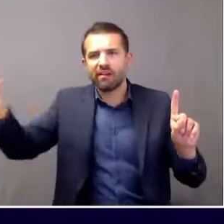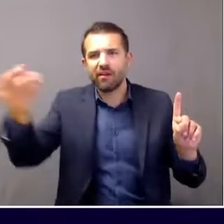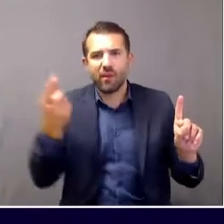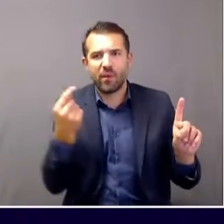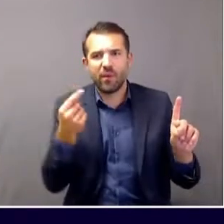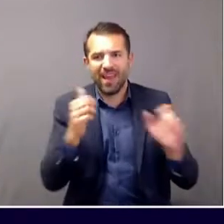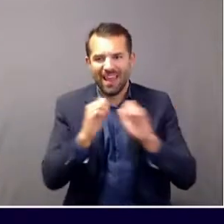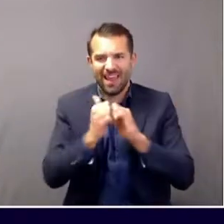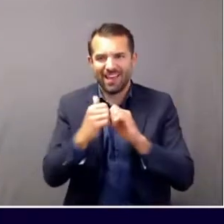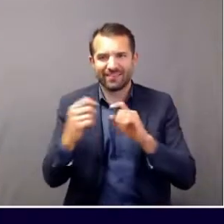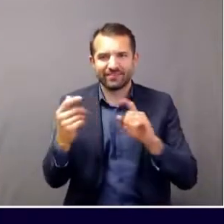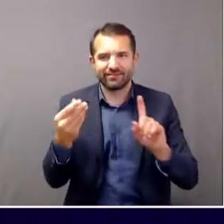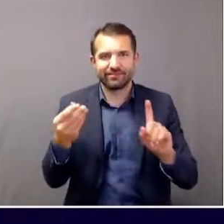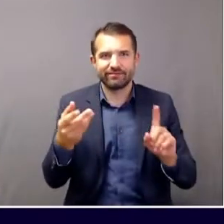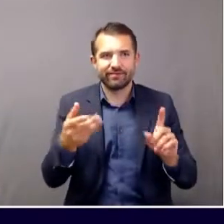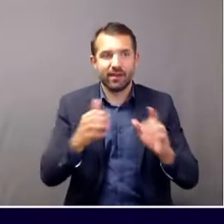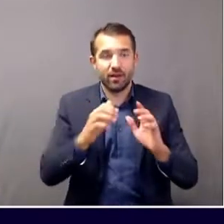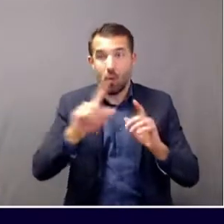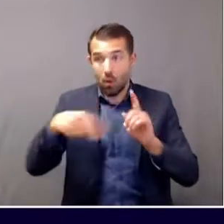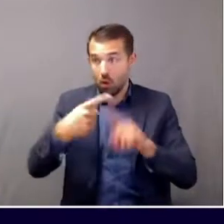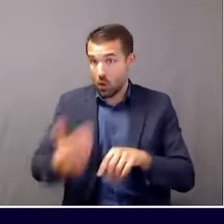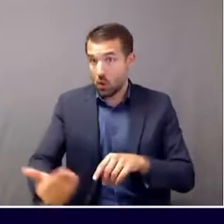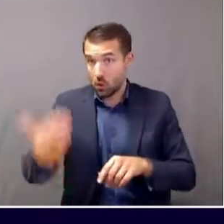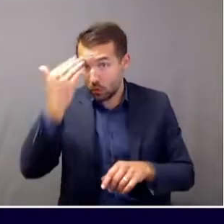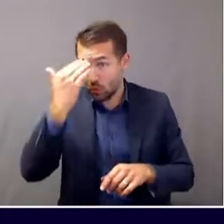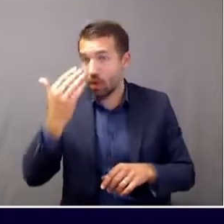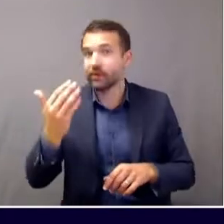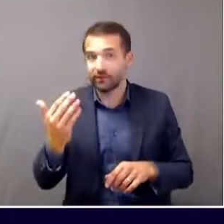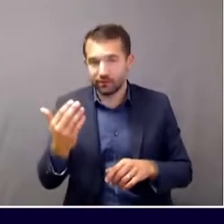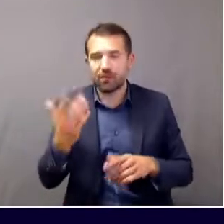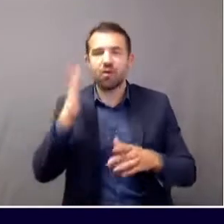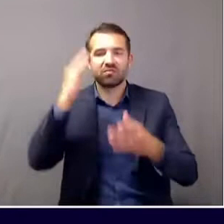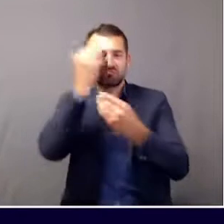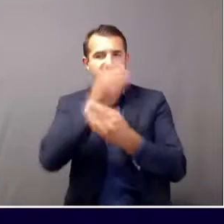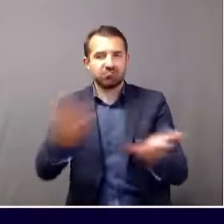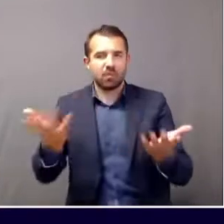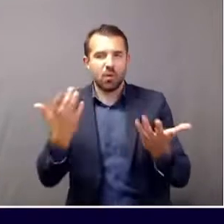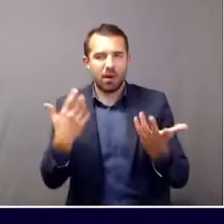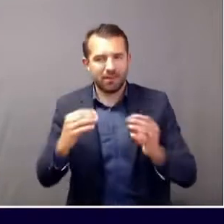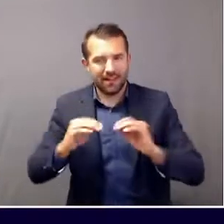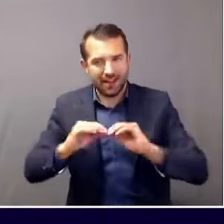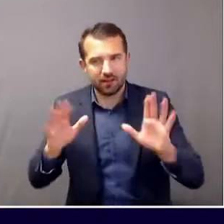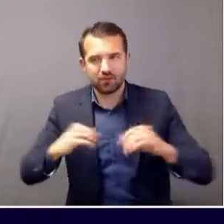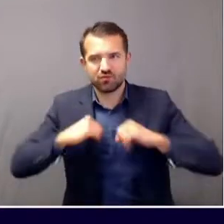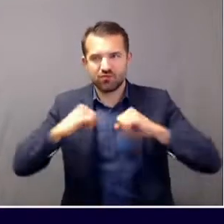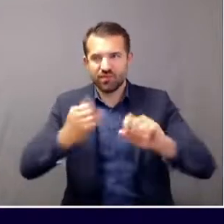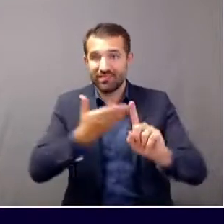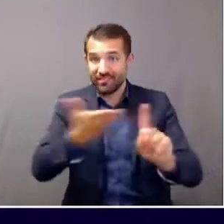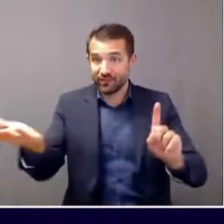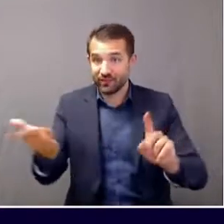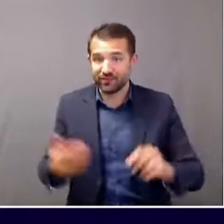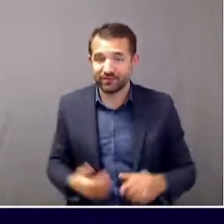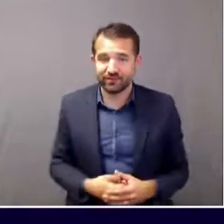what we know in a matter to be transparent and protect public